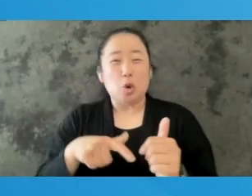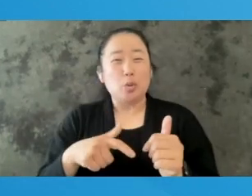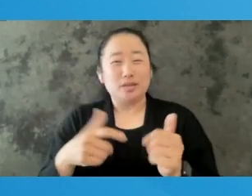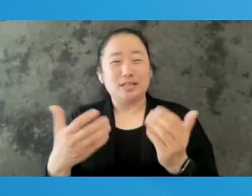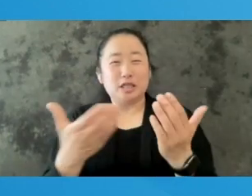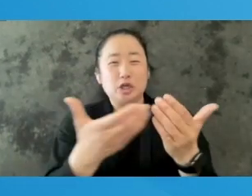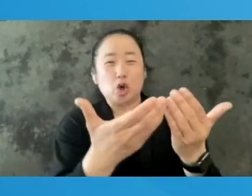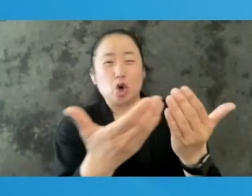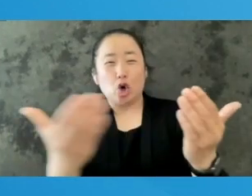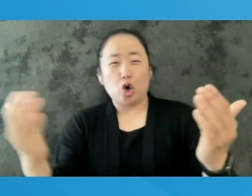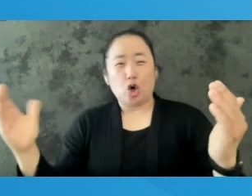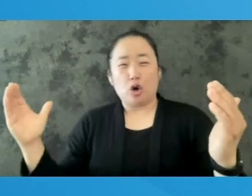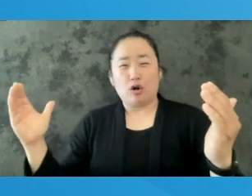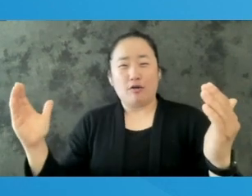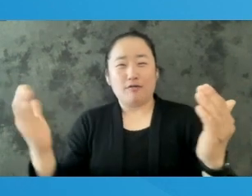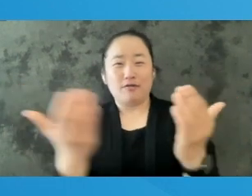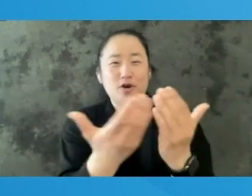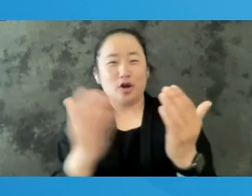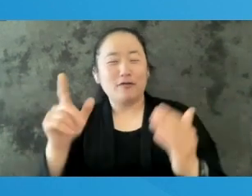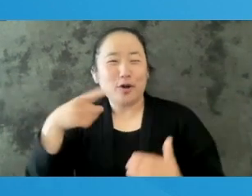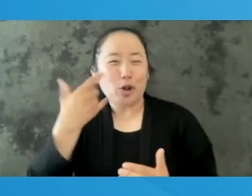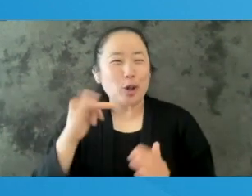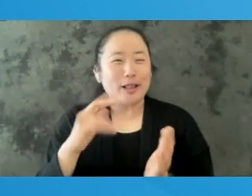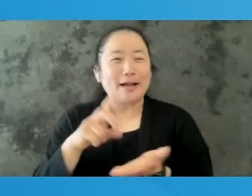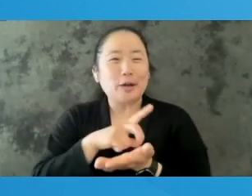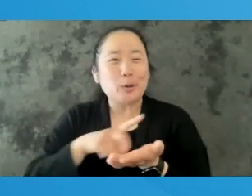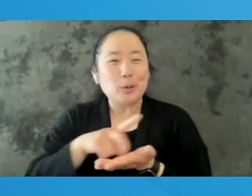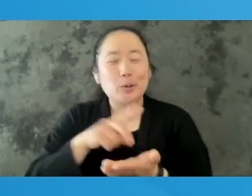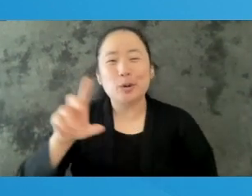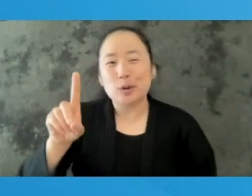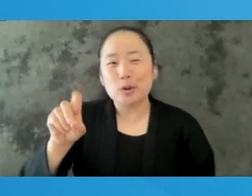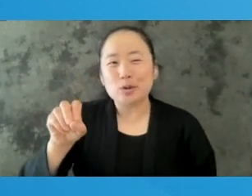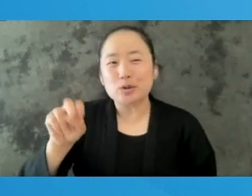Kind of like a doughnut, where a big circle with a hole inside.